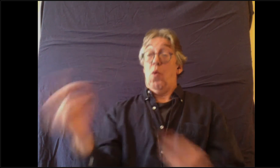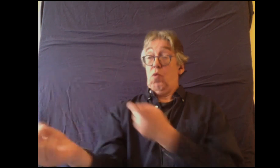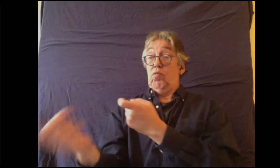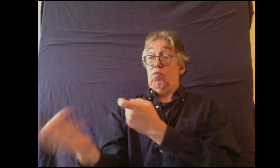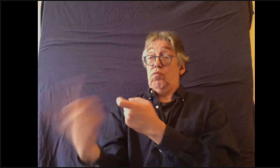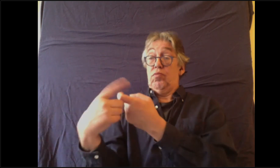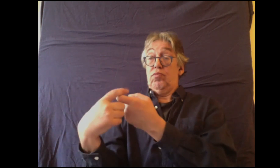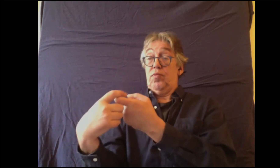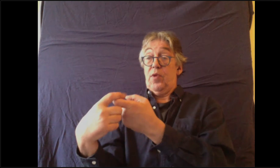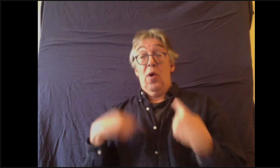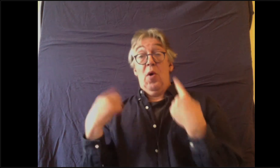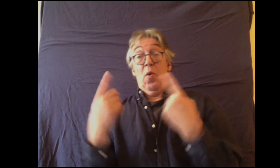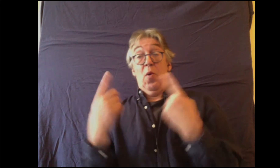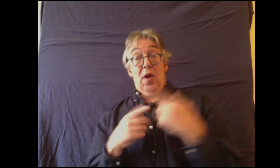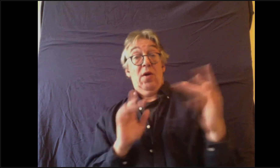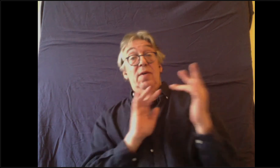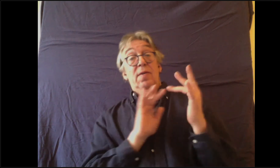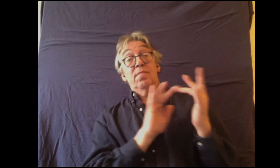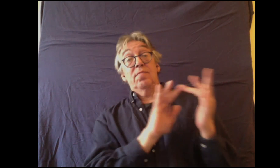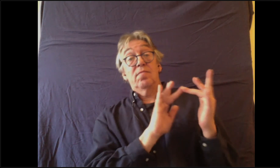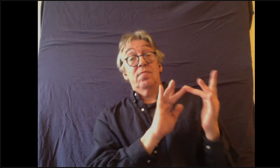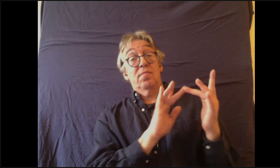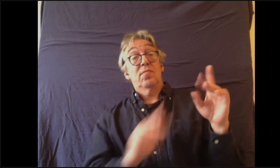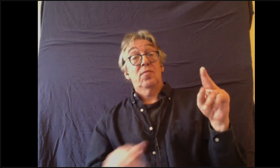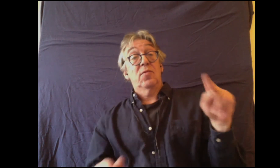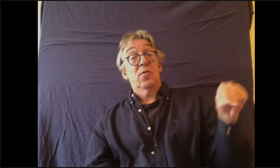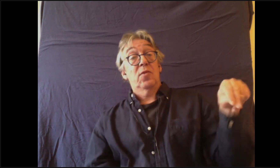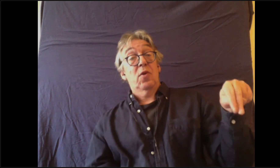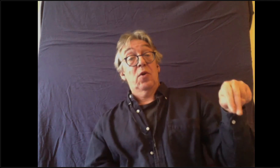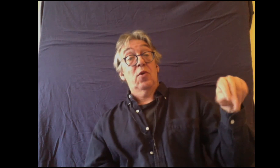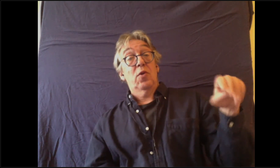which is the Norwegian agency for overseas development aid.